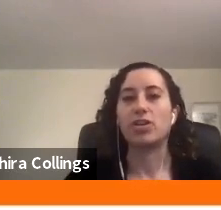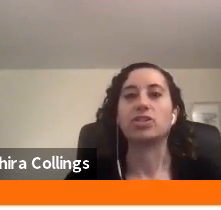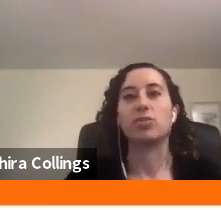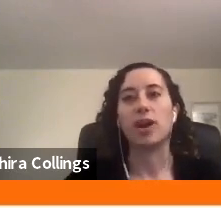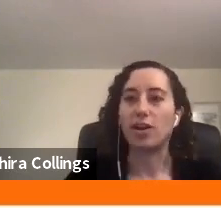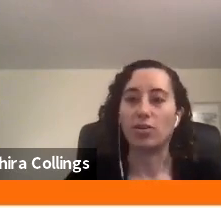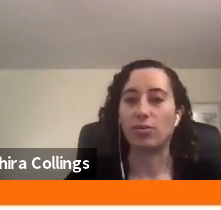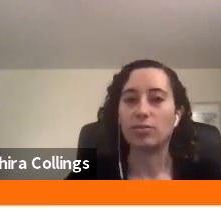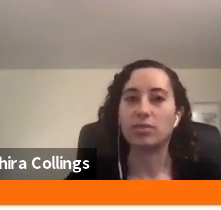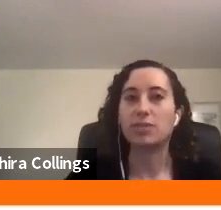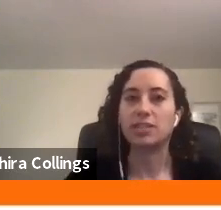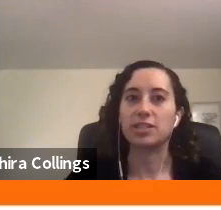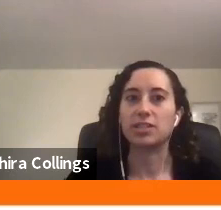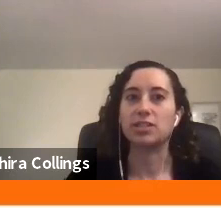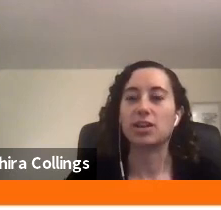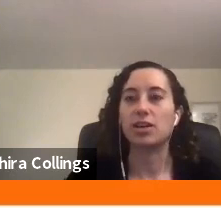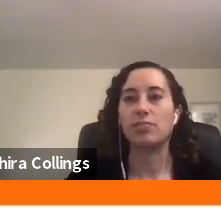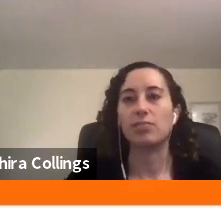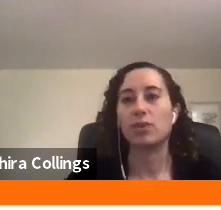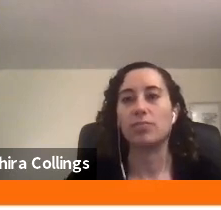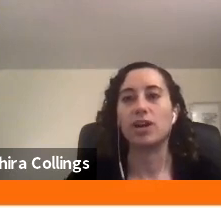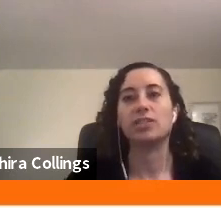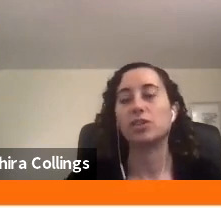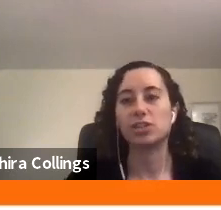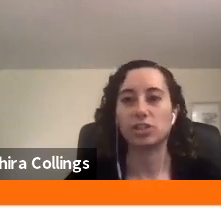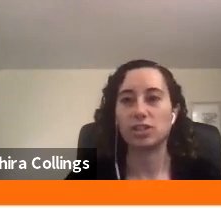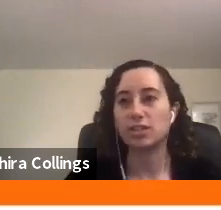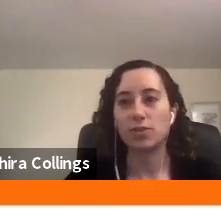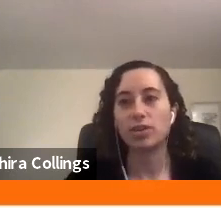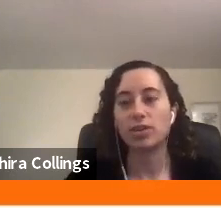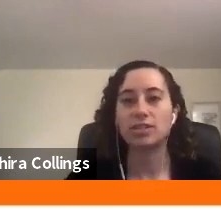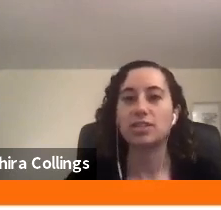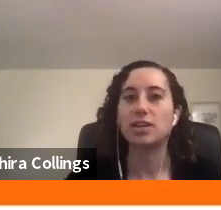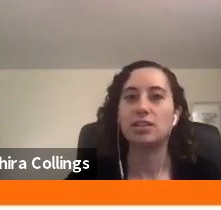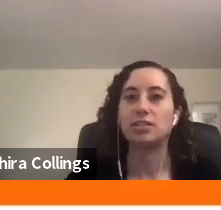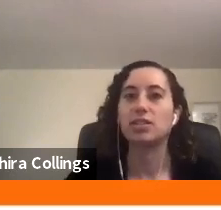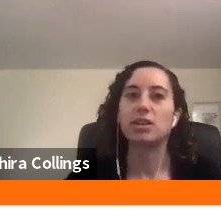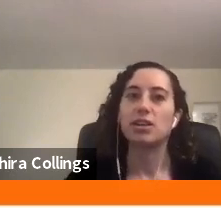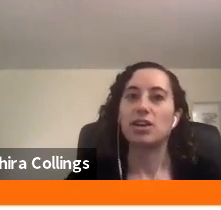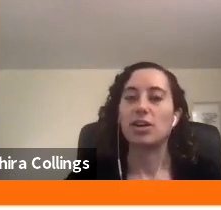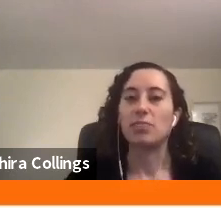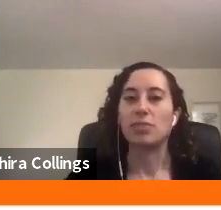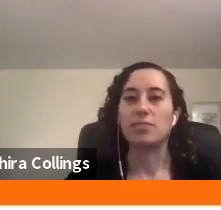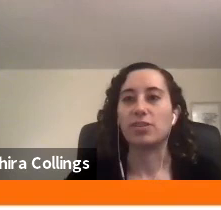health, and lead to disordered eating and how it intersects with other forms of oppression as well, but also how